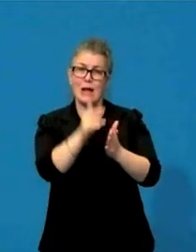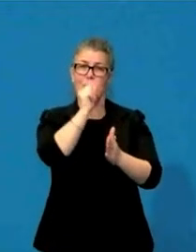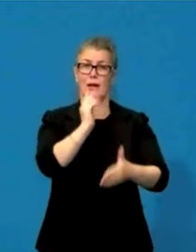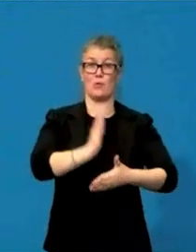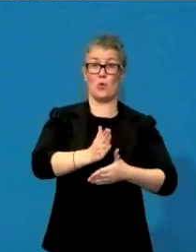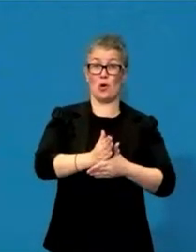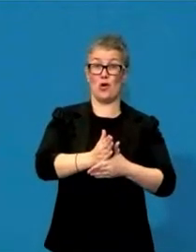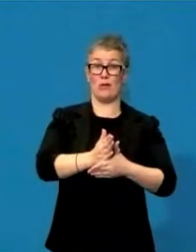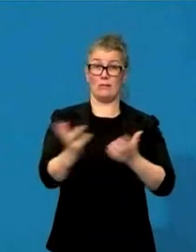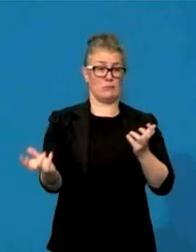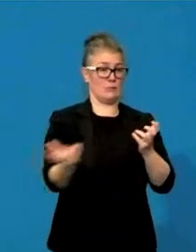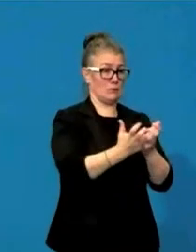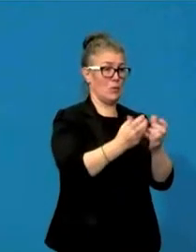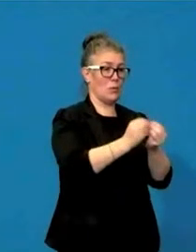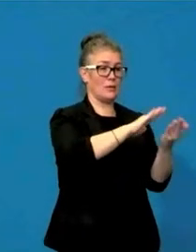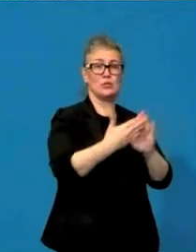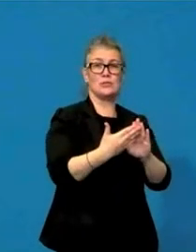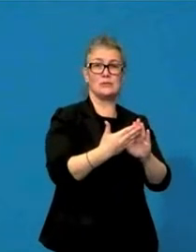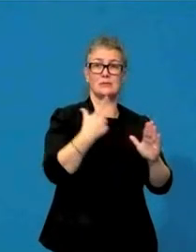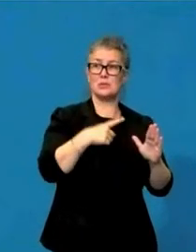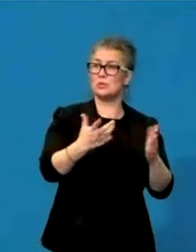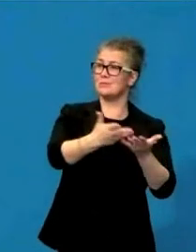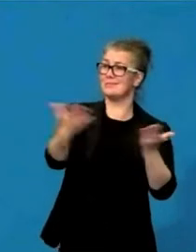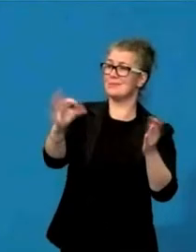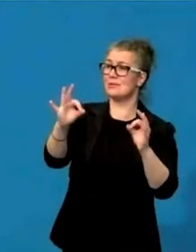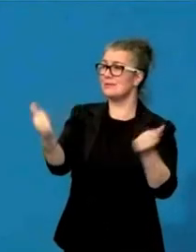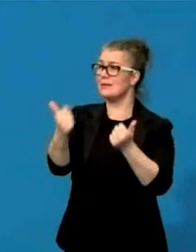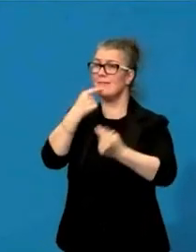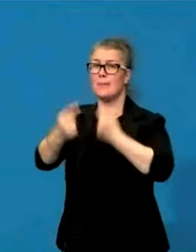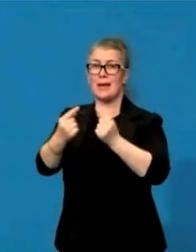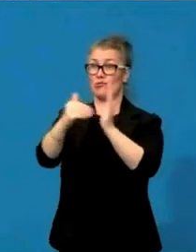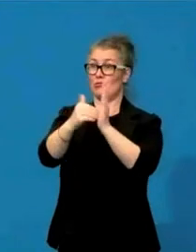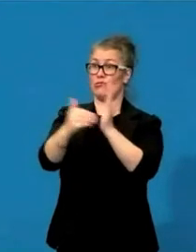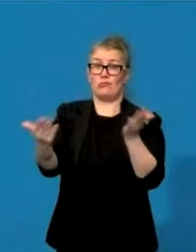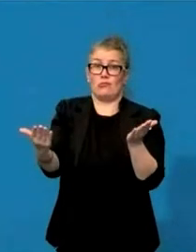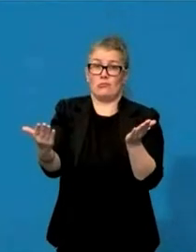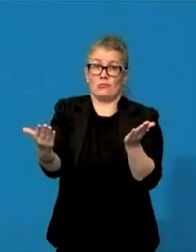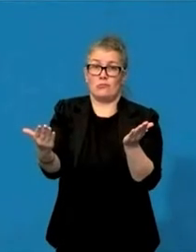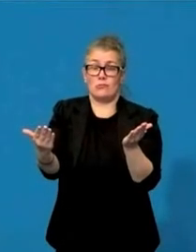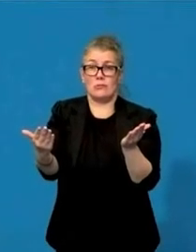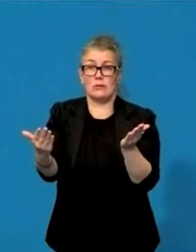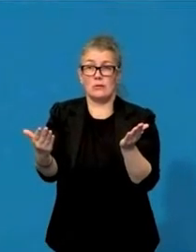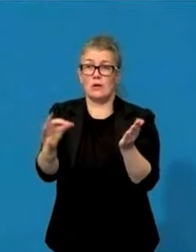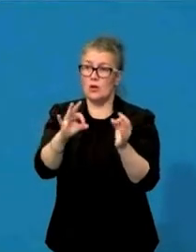You know, there was not enough information, not enough training of people.